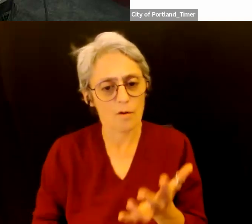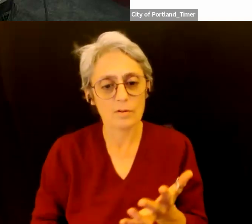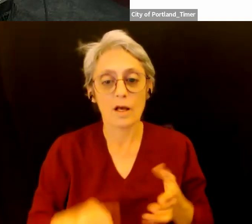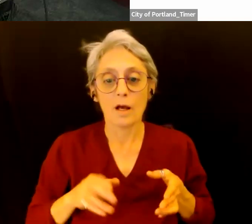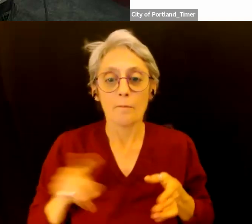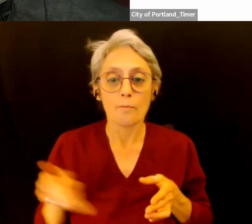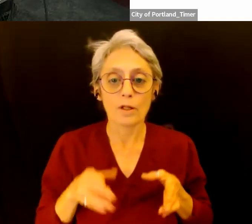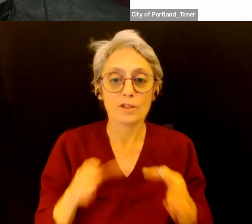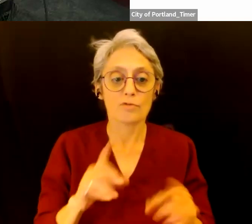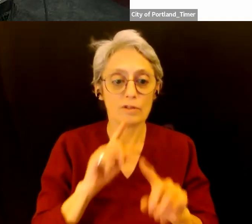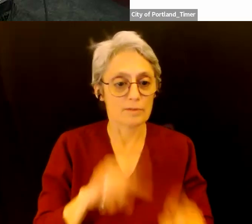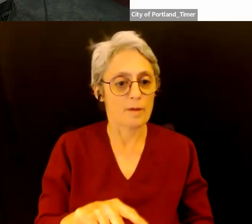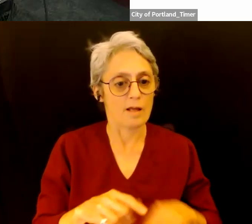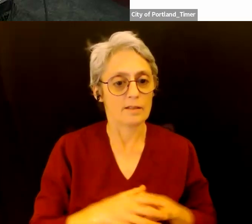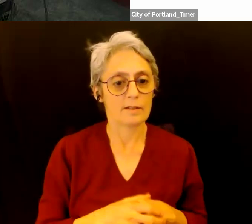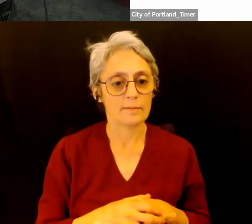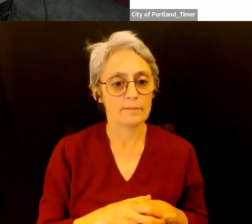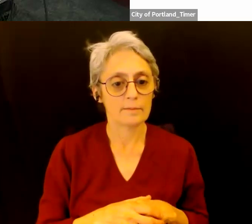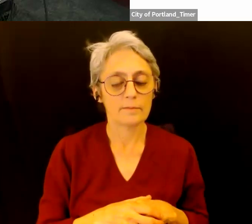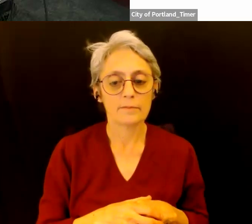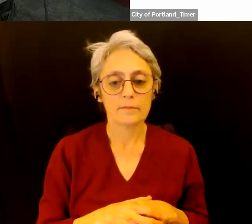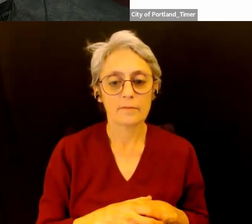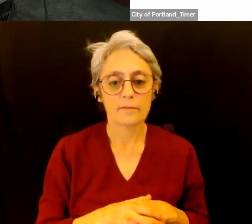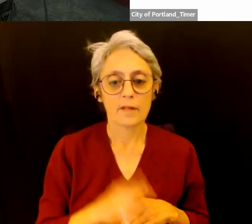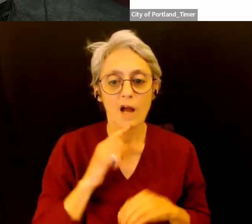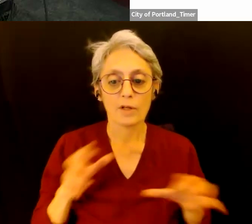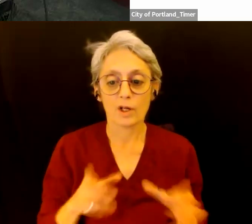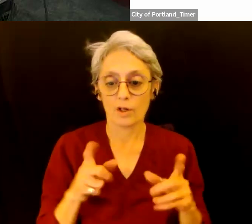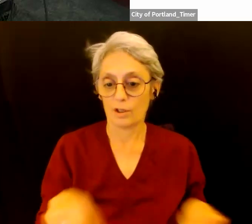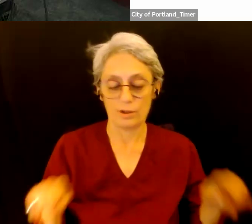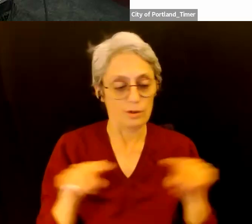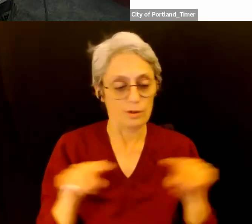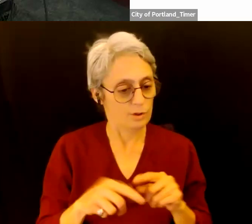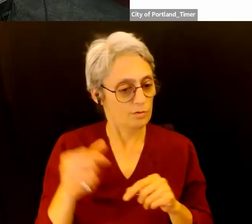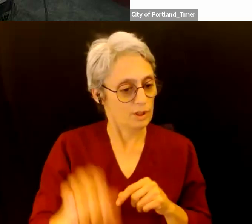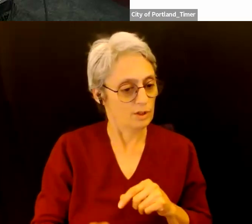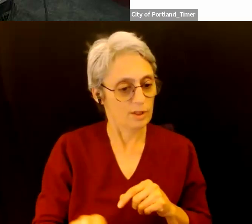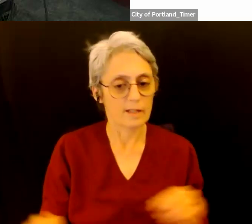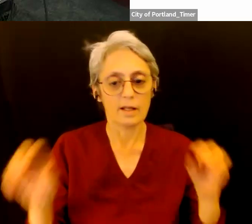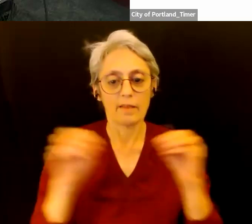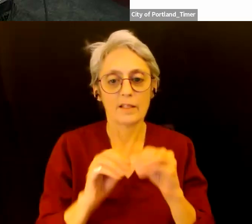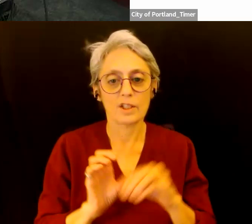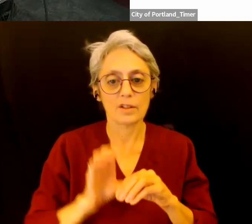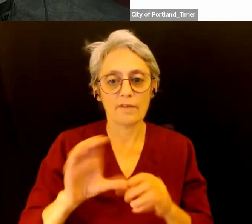I sincerely urge you all to reject the additional funding requests from PPP.